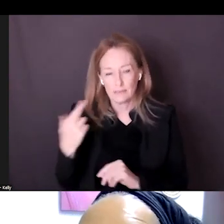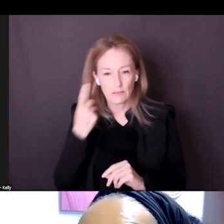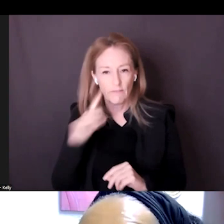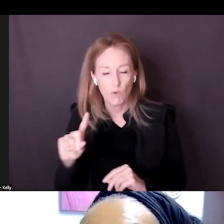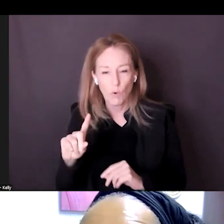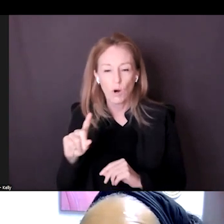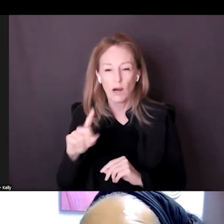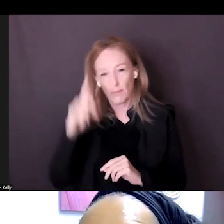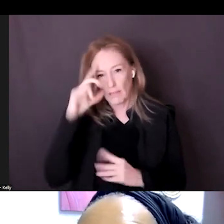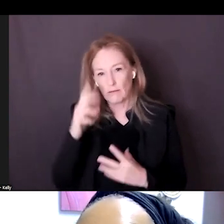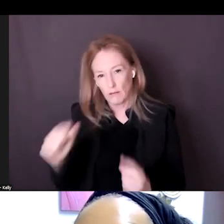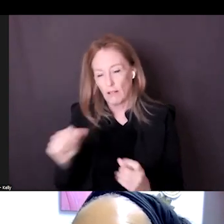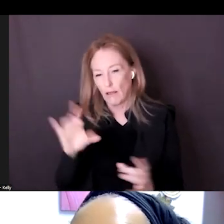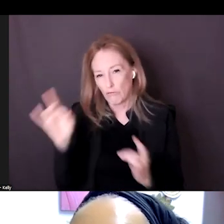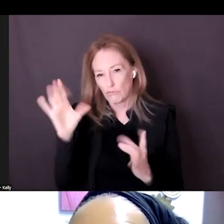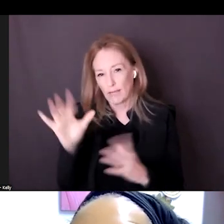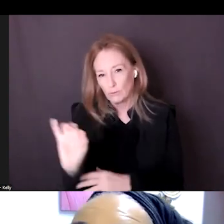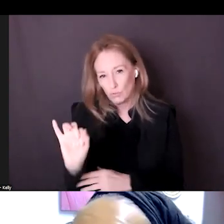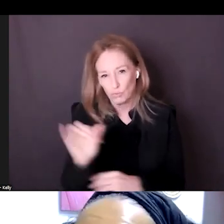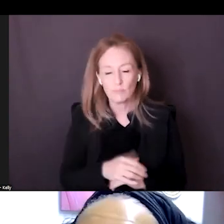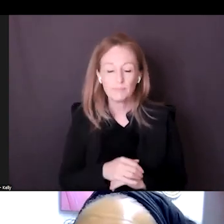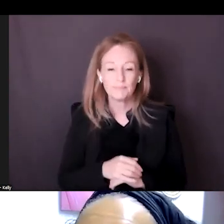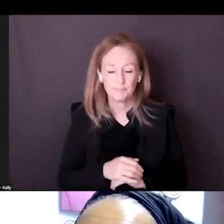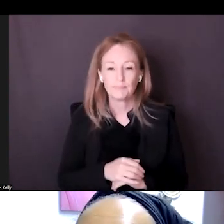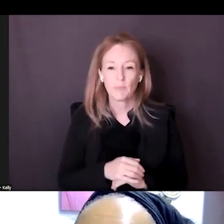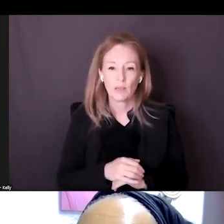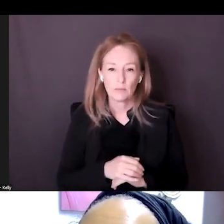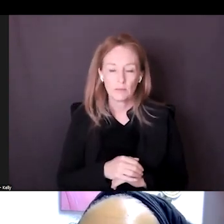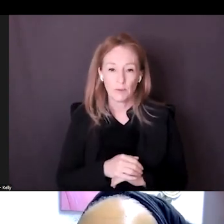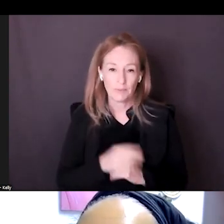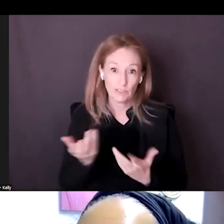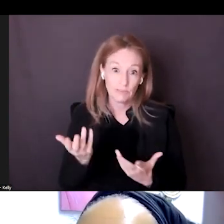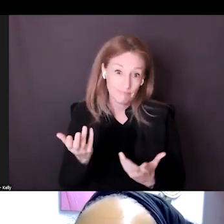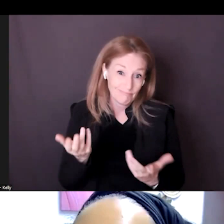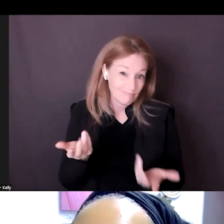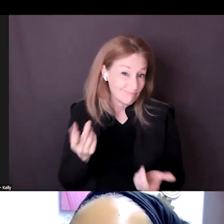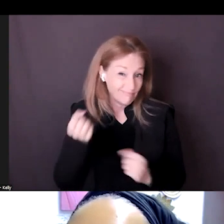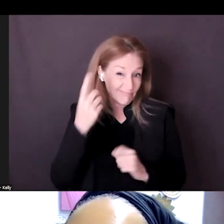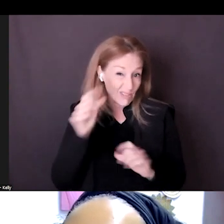MENTAL HEALTH CRISIS AS WELL AND SO, WHICH IS UNDERSTANDABLE WITH THE TYPE OF POSITIONS THEY HAVE AND THE KIND OF WORK THEY